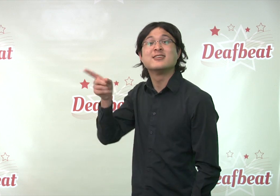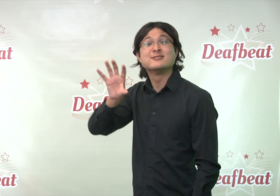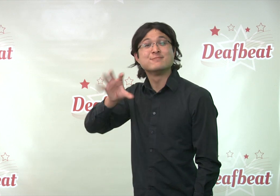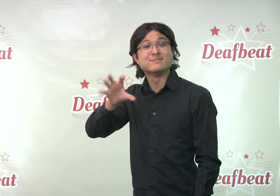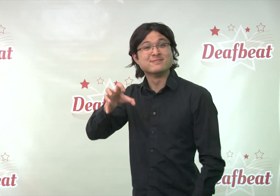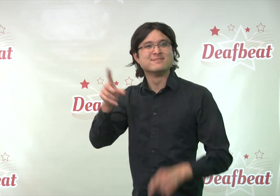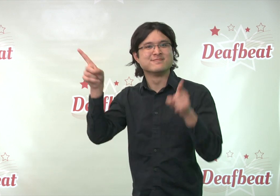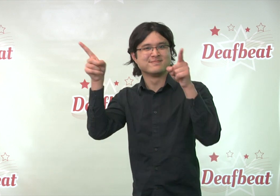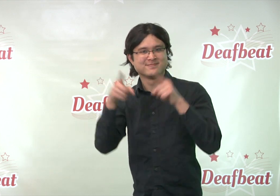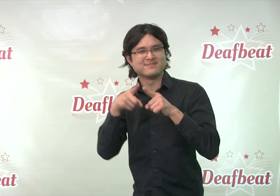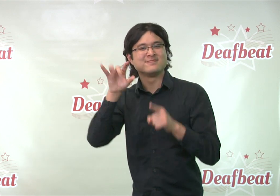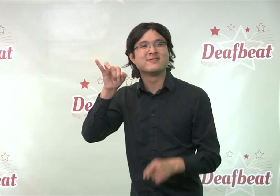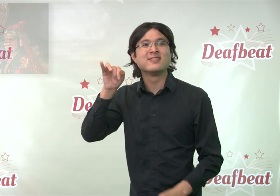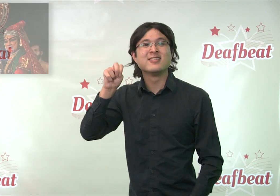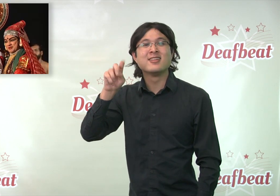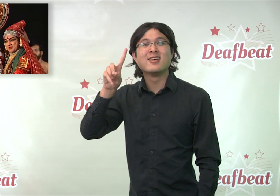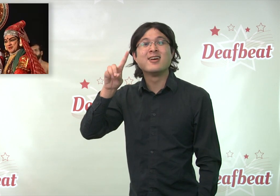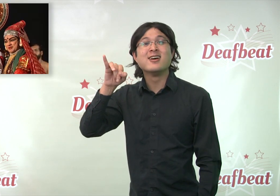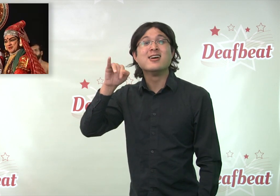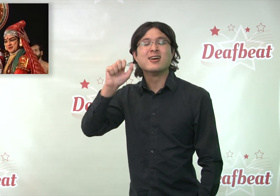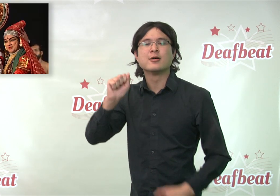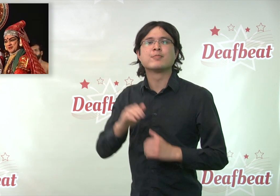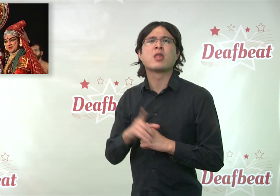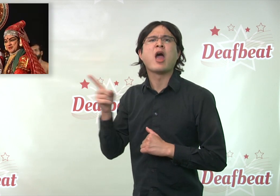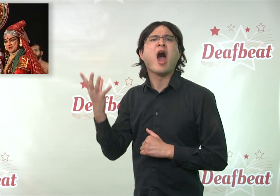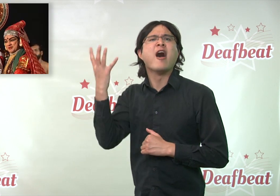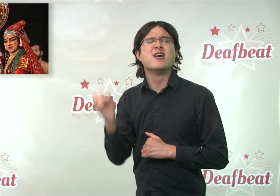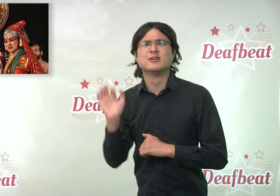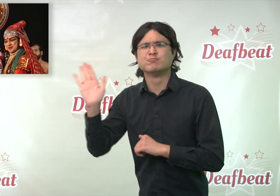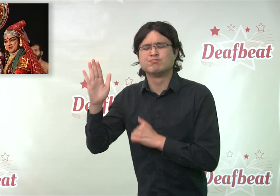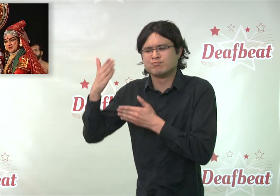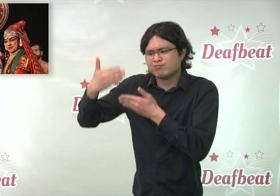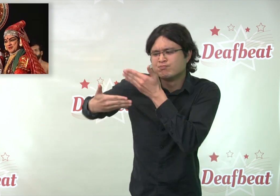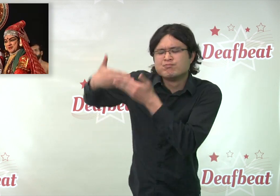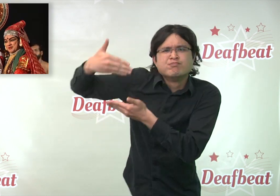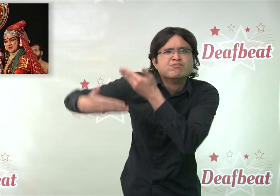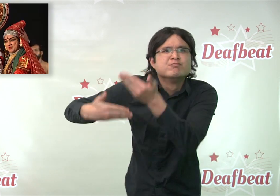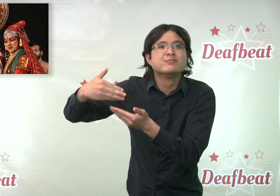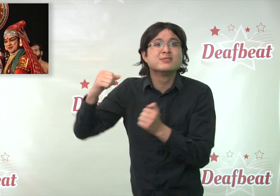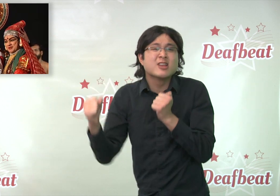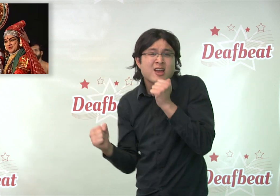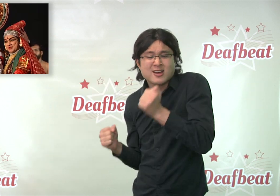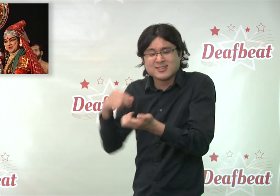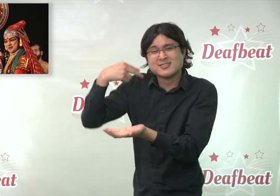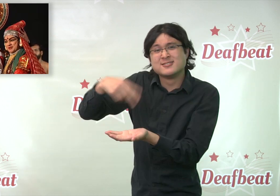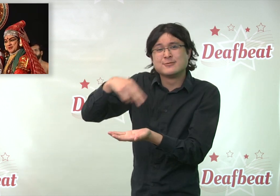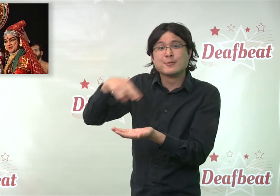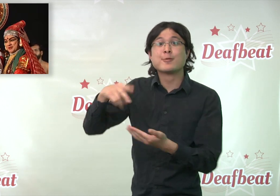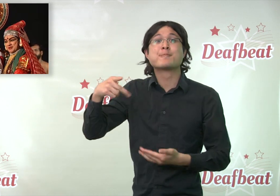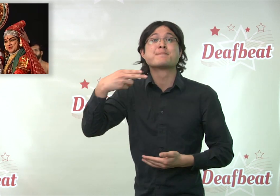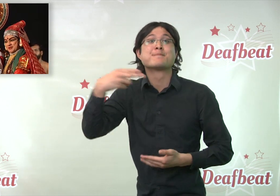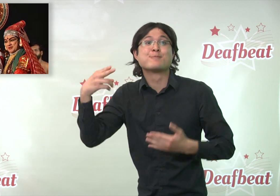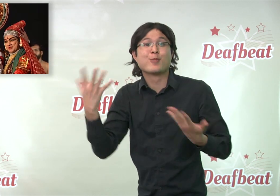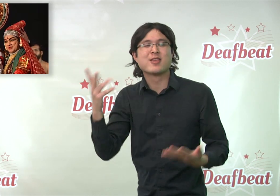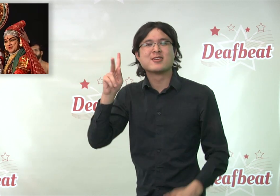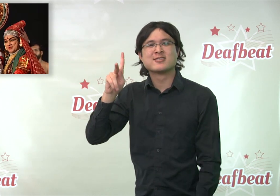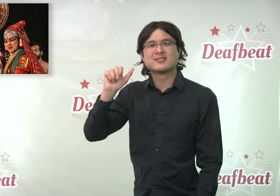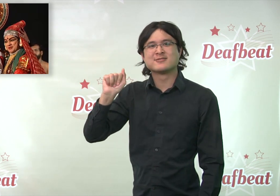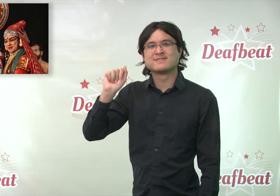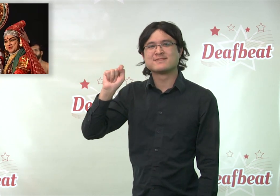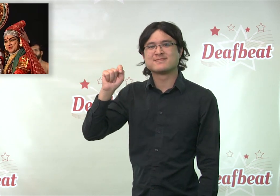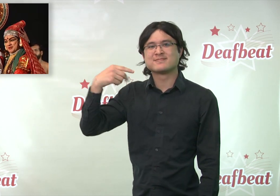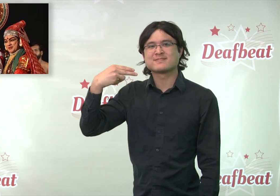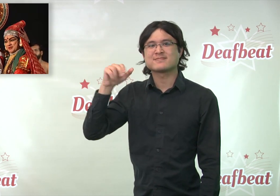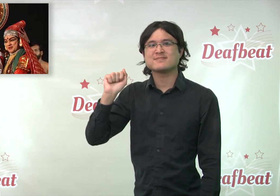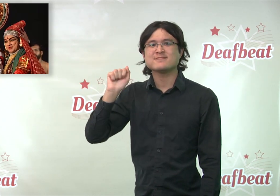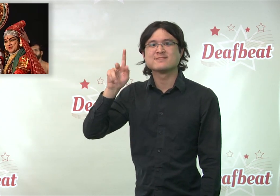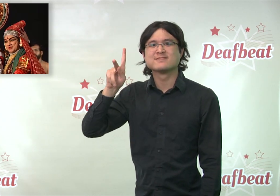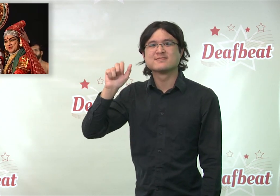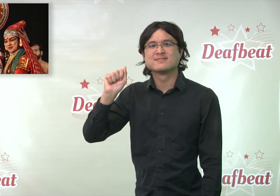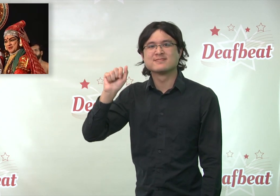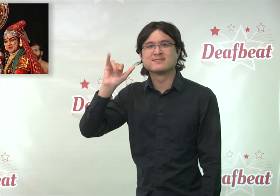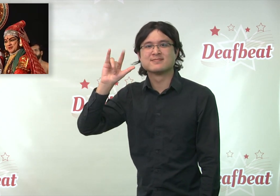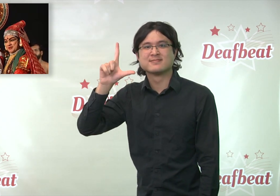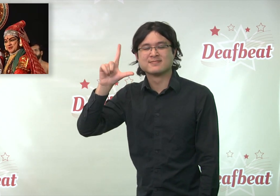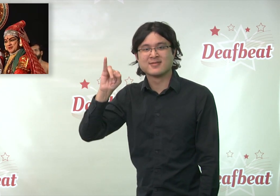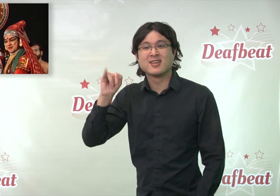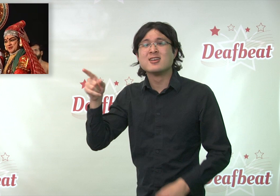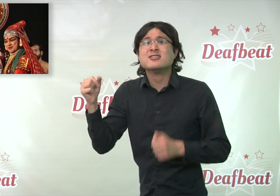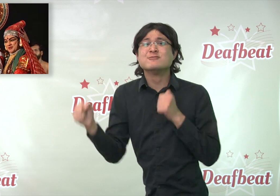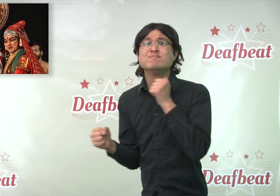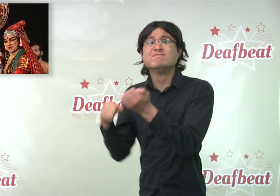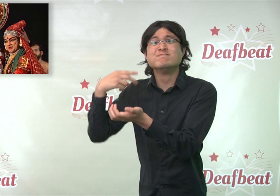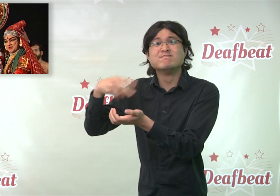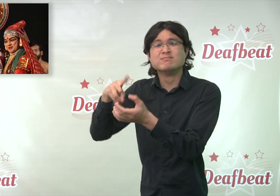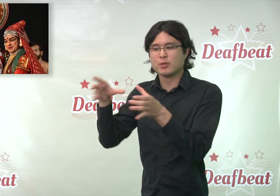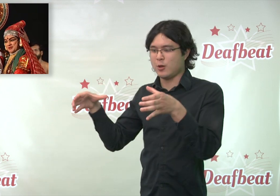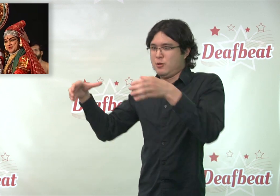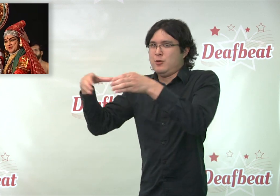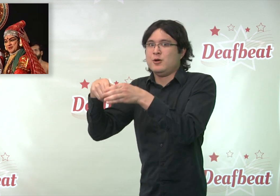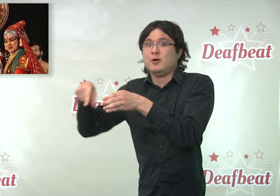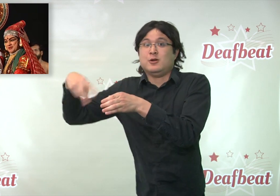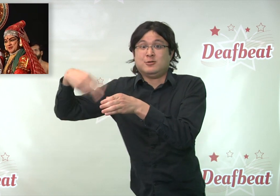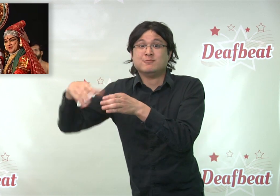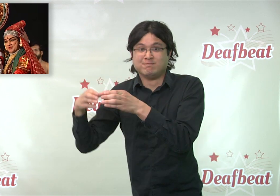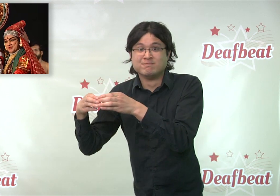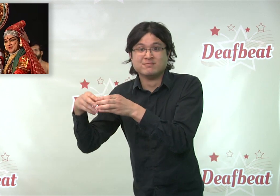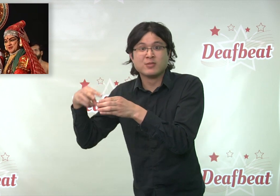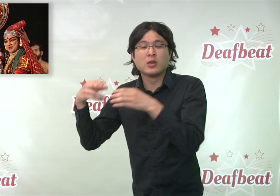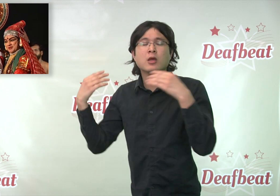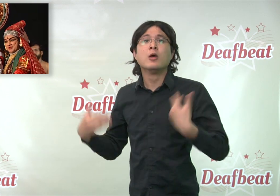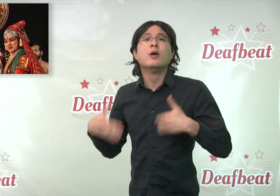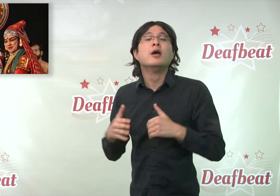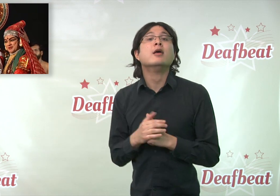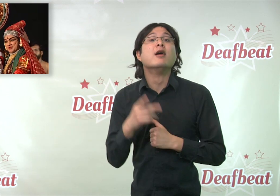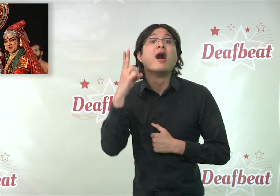Kathakali is a traditional group performance in India which dancers act in roles based on Hindu folklore.